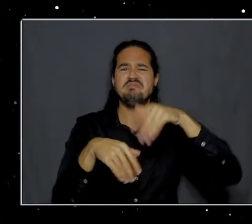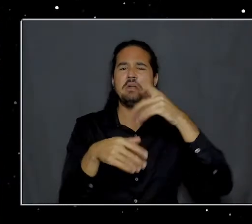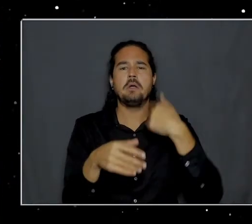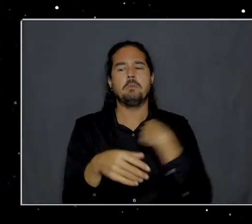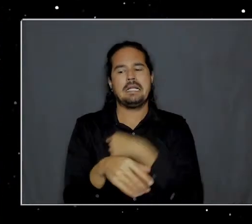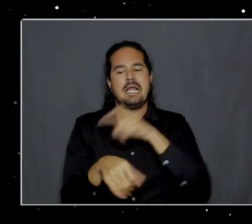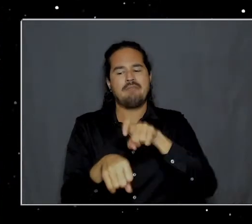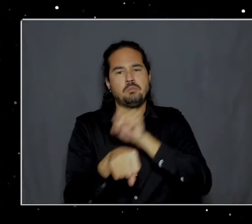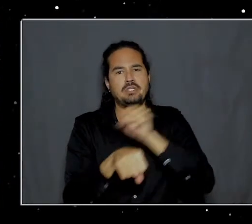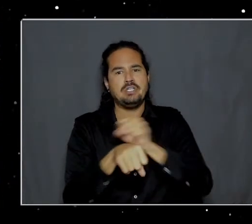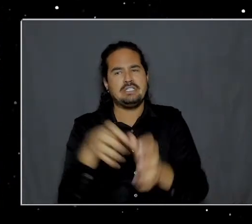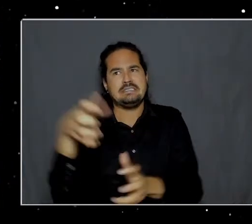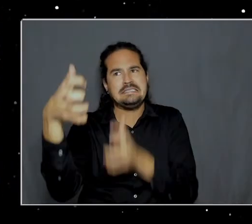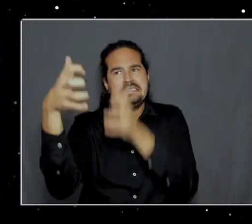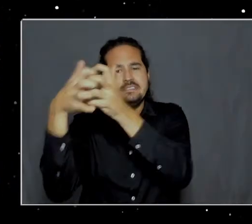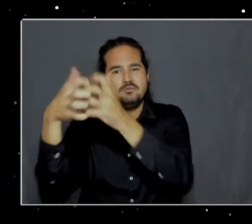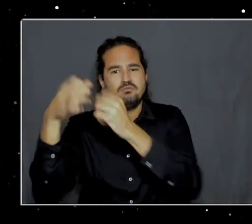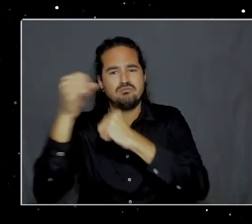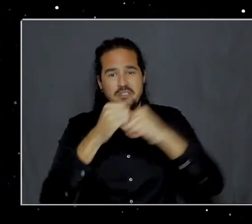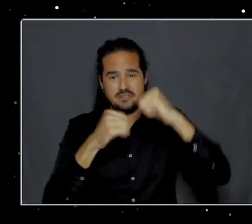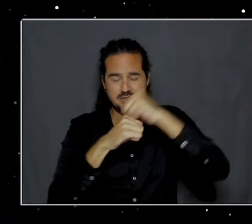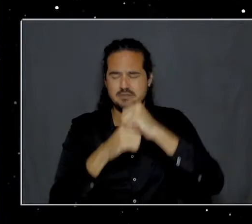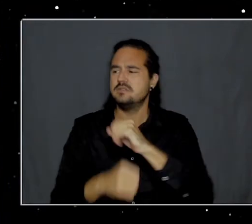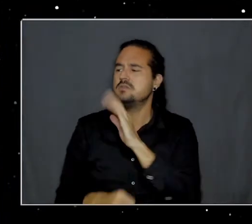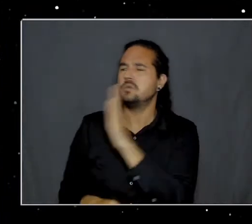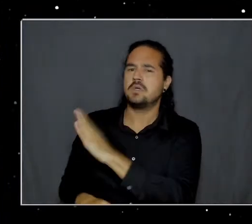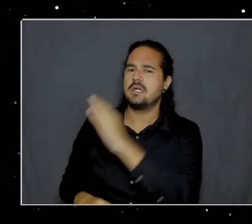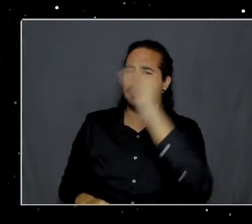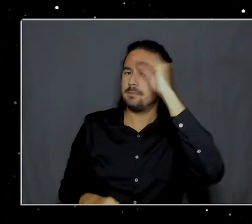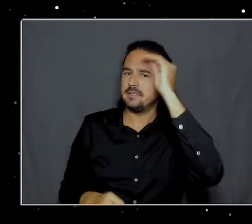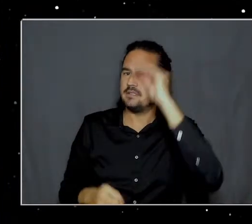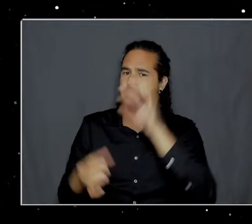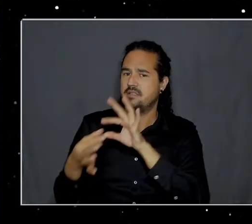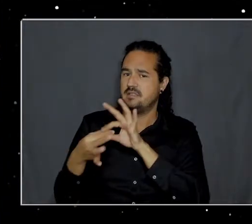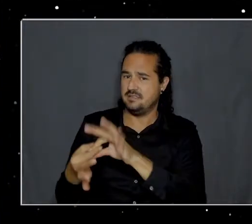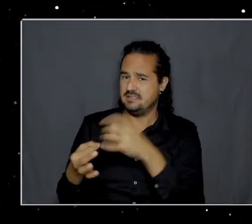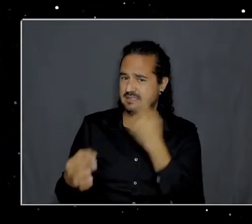LET'S JUST WORK WITHIN THOSE STRUCTURES, WE CAN DO THAT.